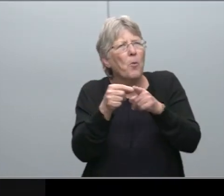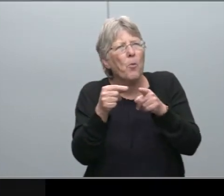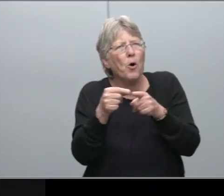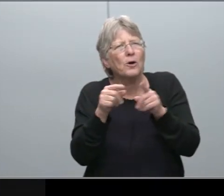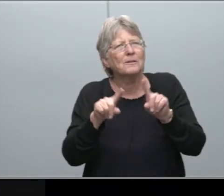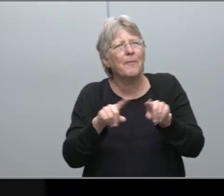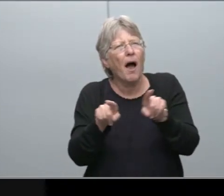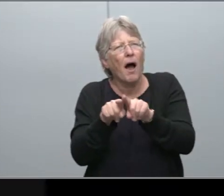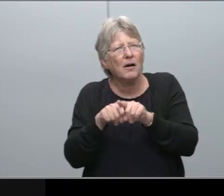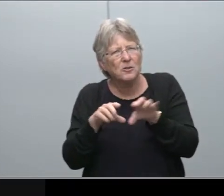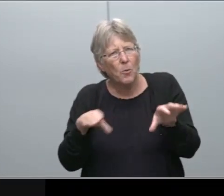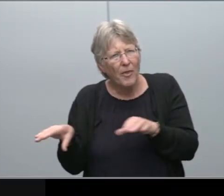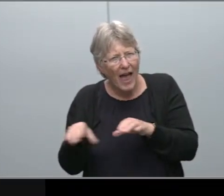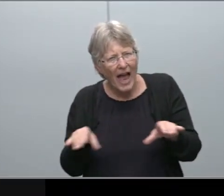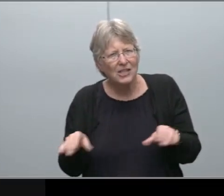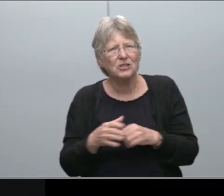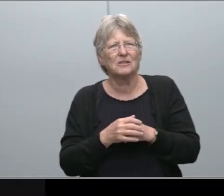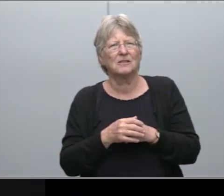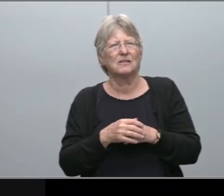to where you can see the questions and the ratings.